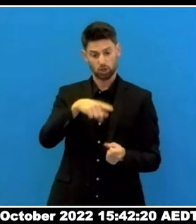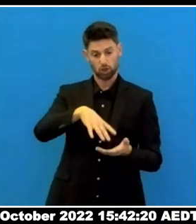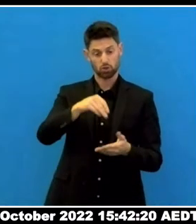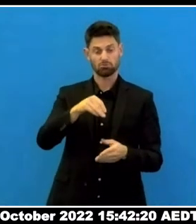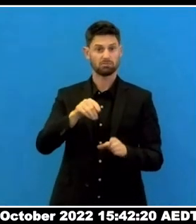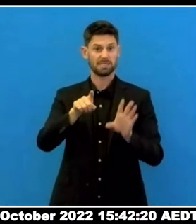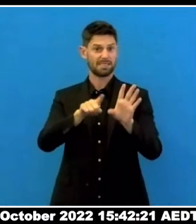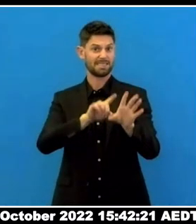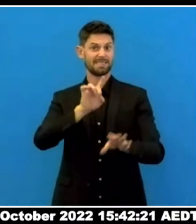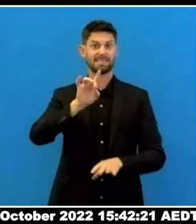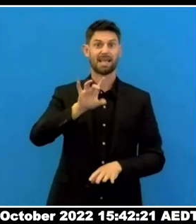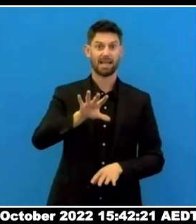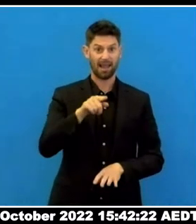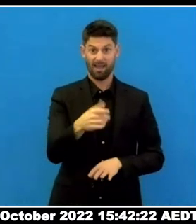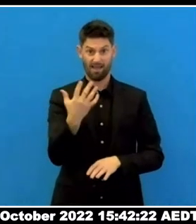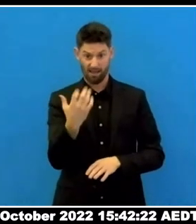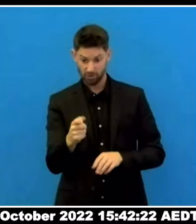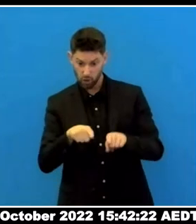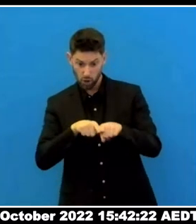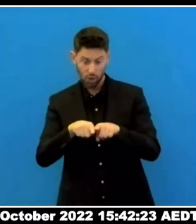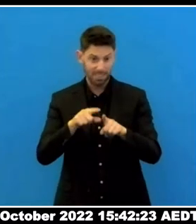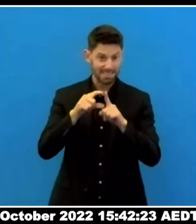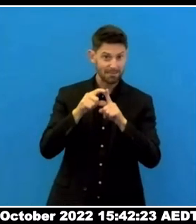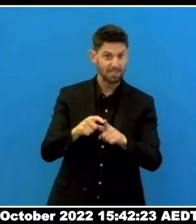and apply for learning disability, it will take the whole year to approve.